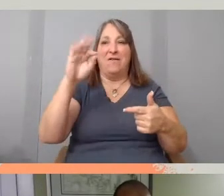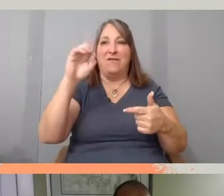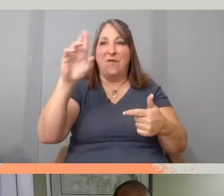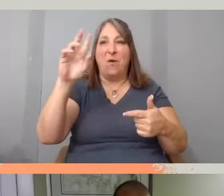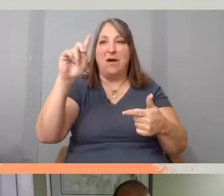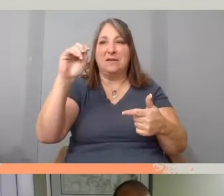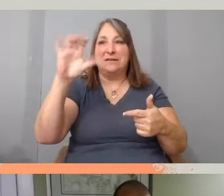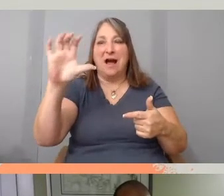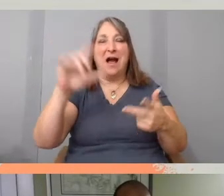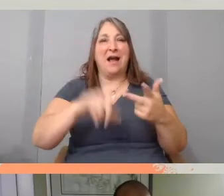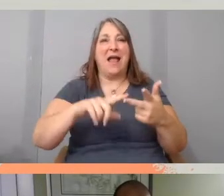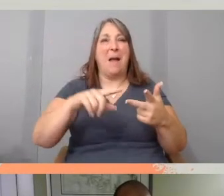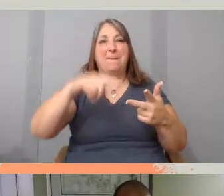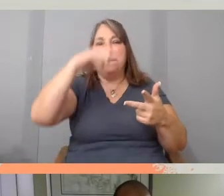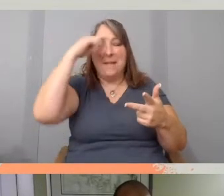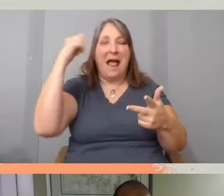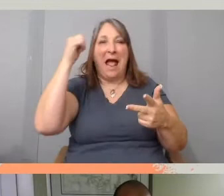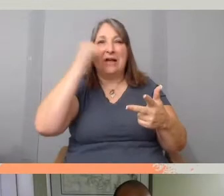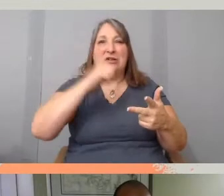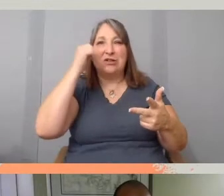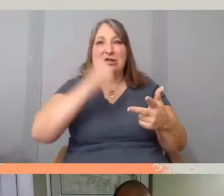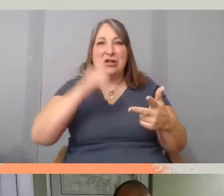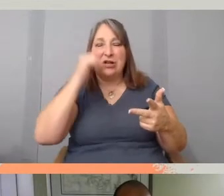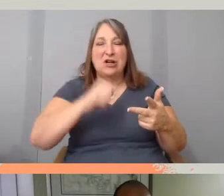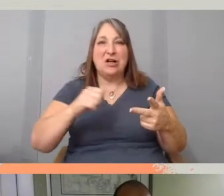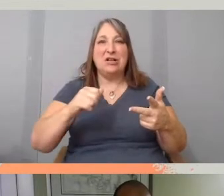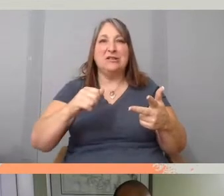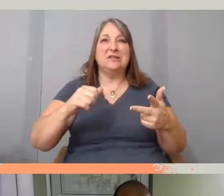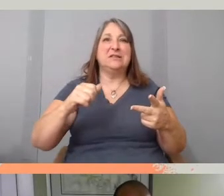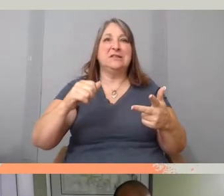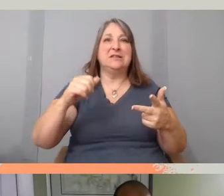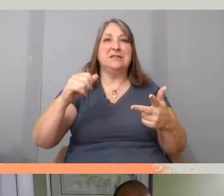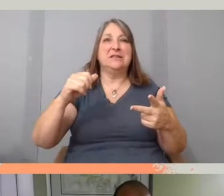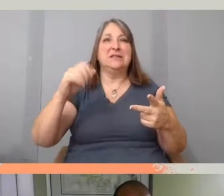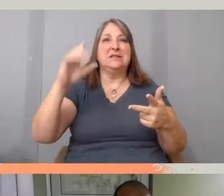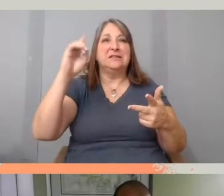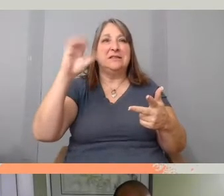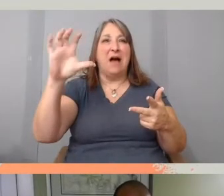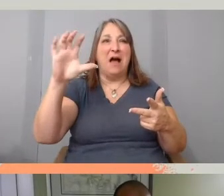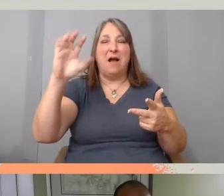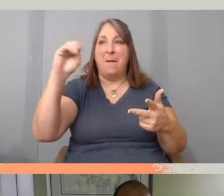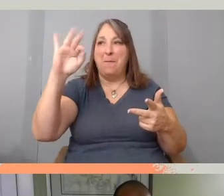an issue that a lot of like undocumented filmmakers have faced is that like,